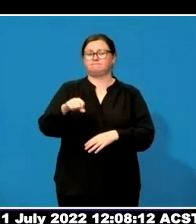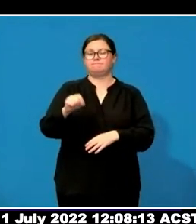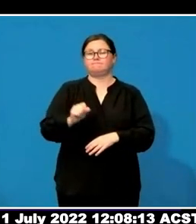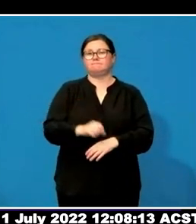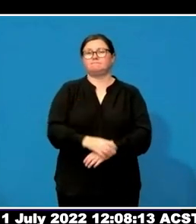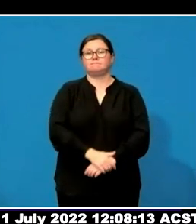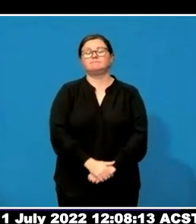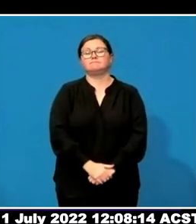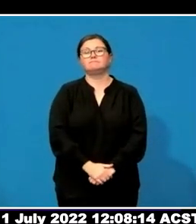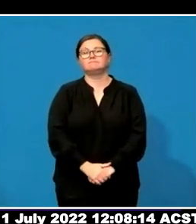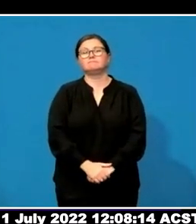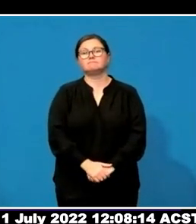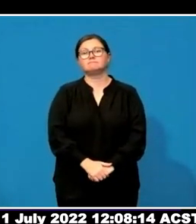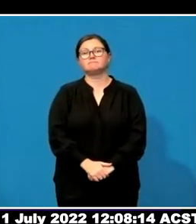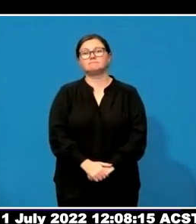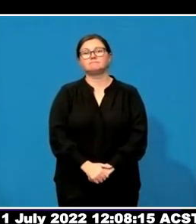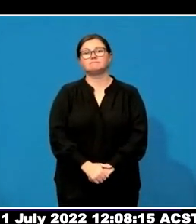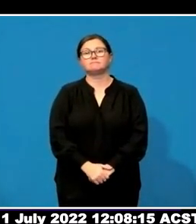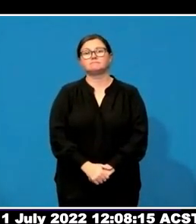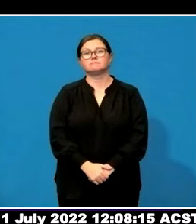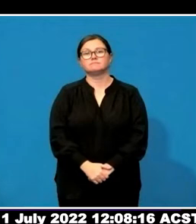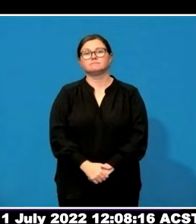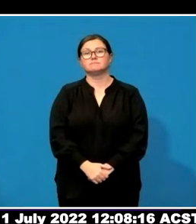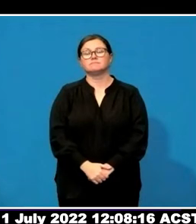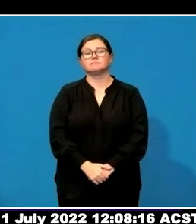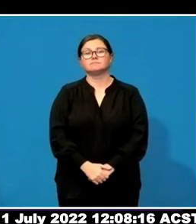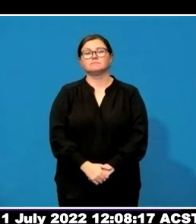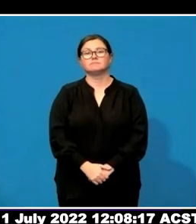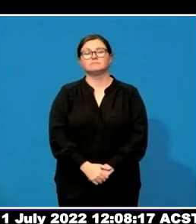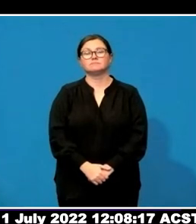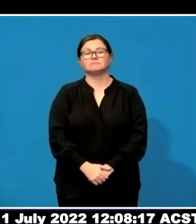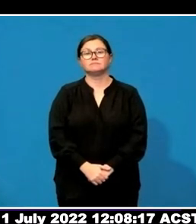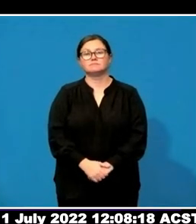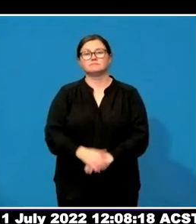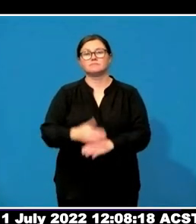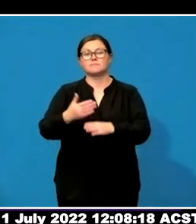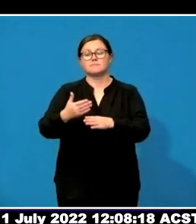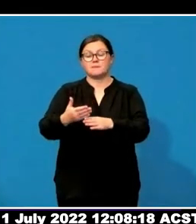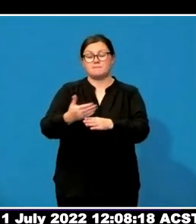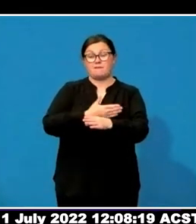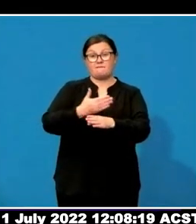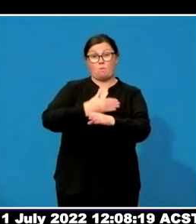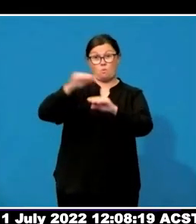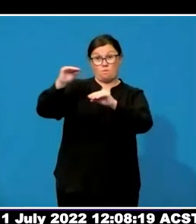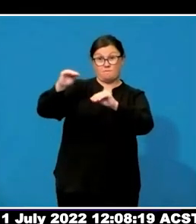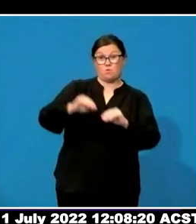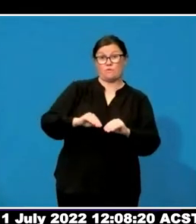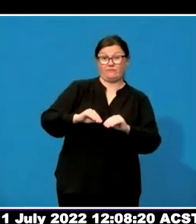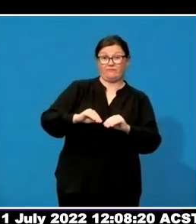Yeah. MS TARRAGO: So, before he moved to Alice Springs, was it difficult for you